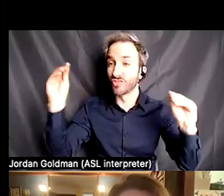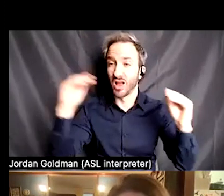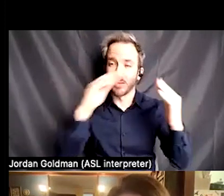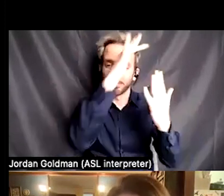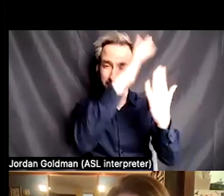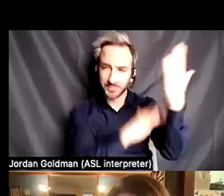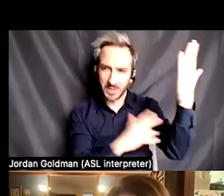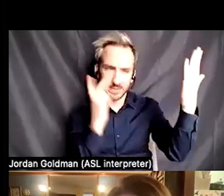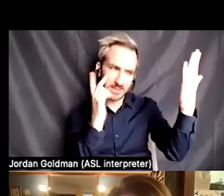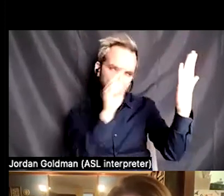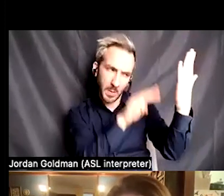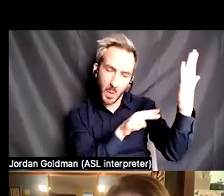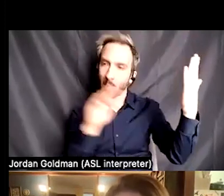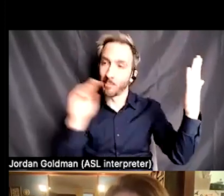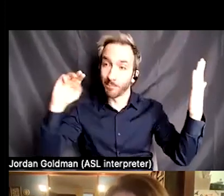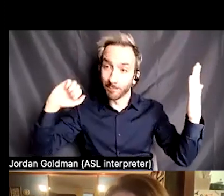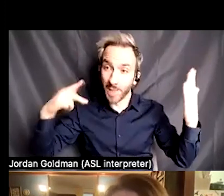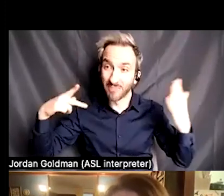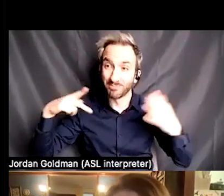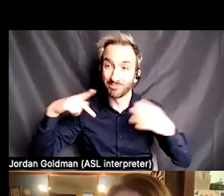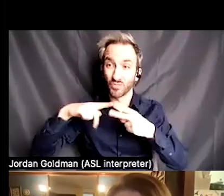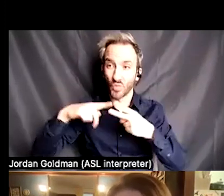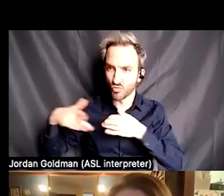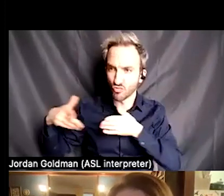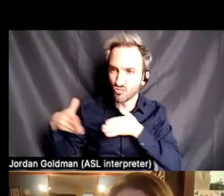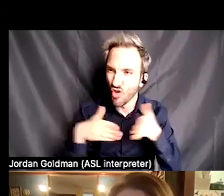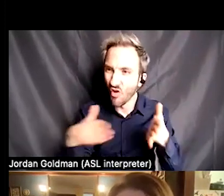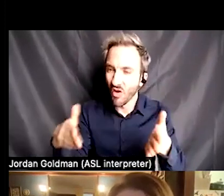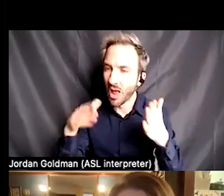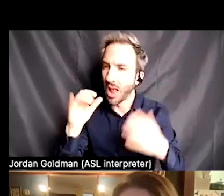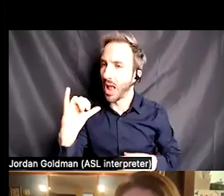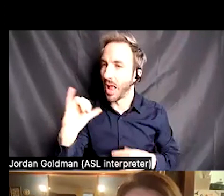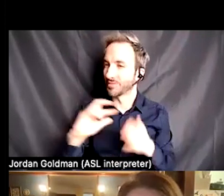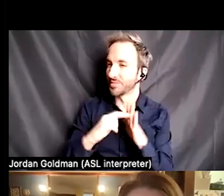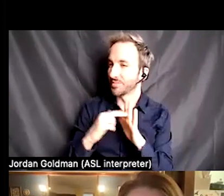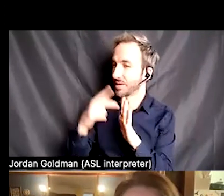lot of maps and road atlases, suggesting that road trips were high on people's to-do lists last year.